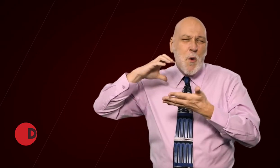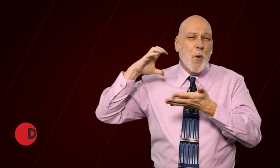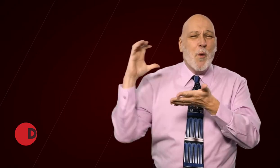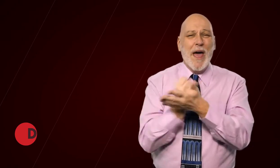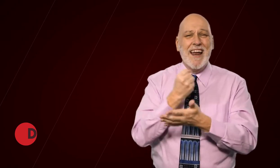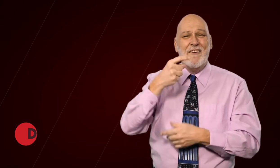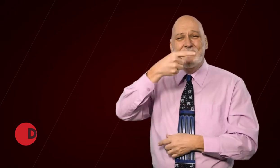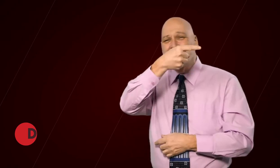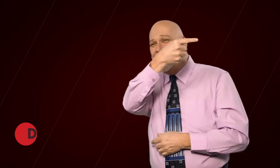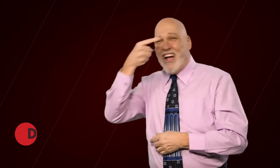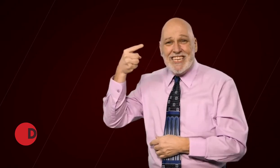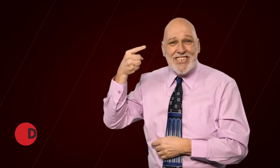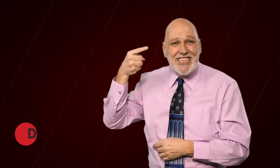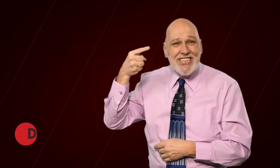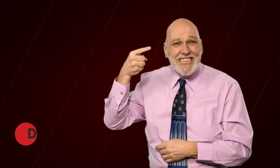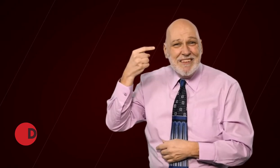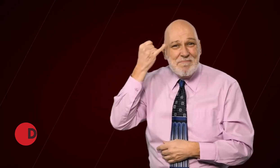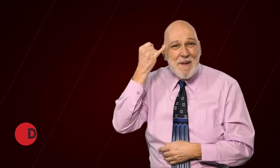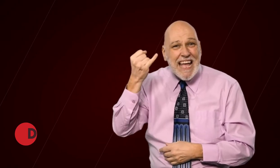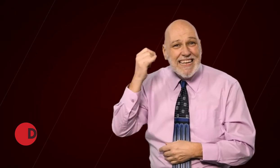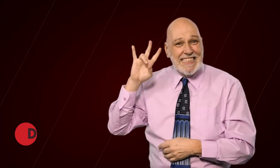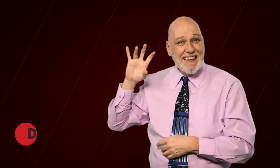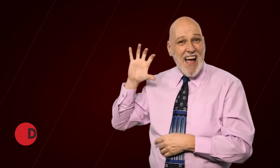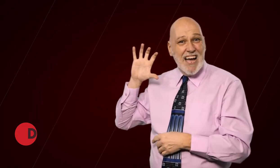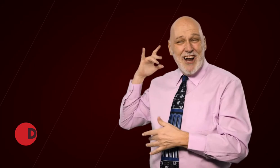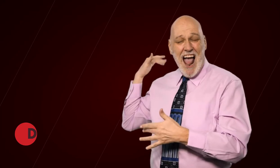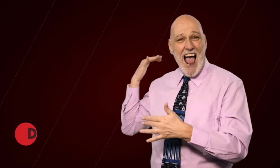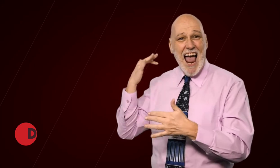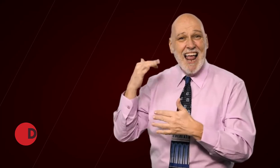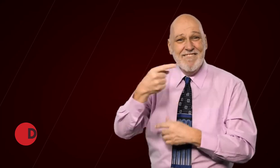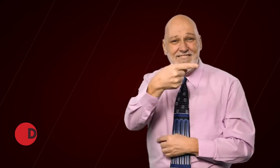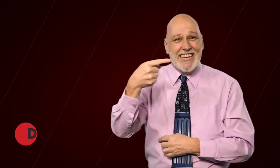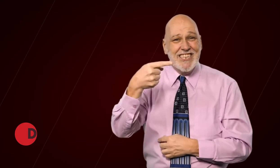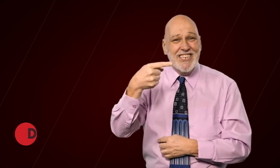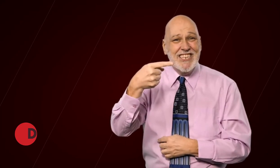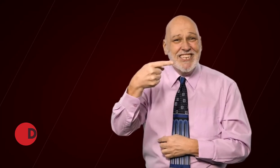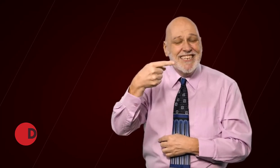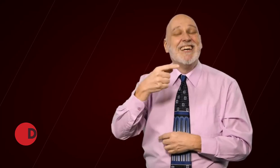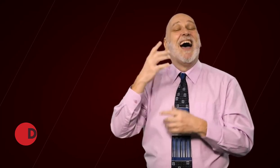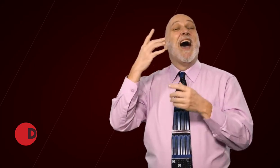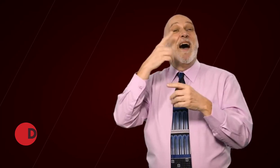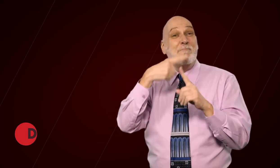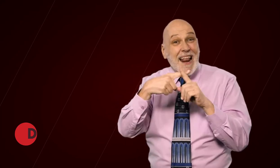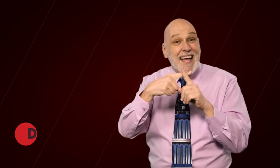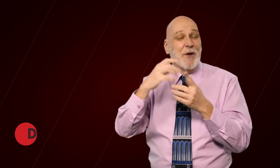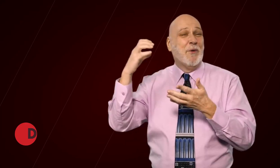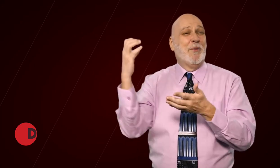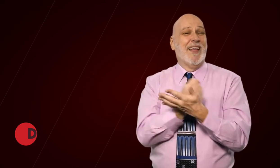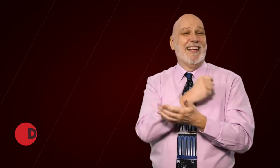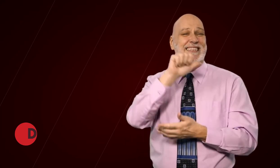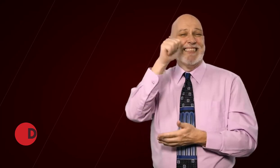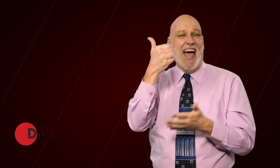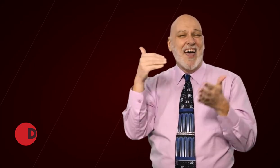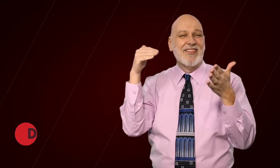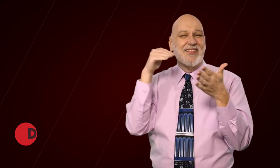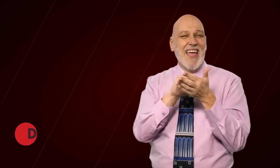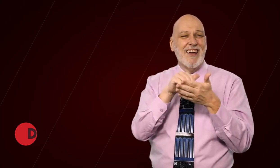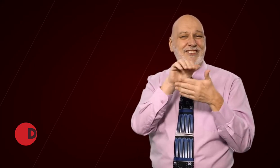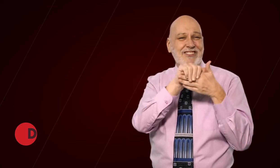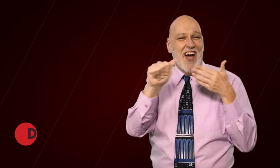Andrea won first place and the $10,000 grand prize during